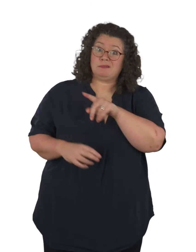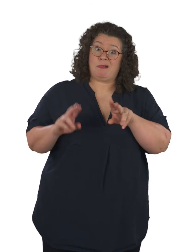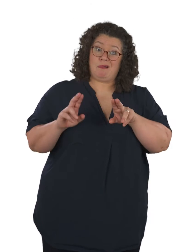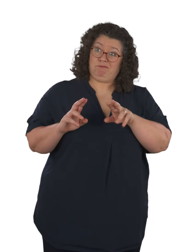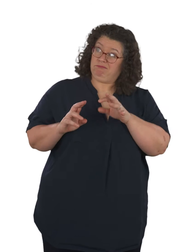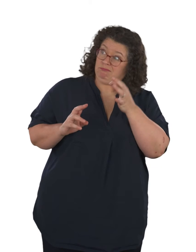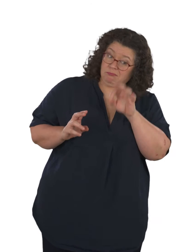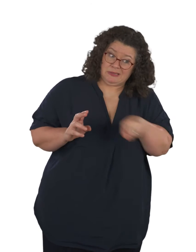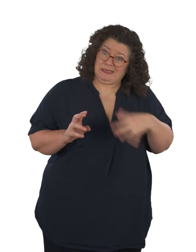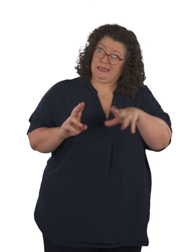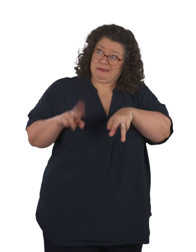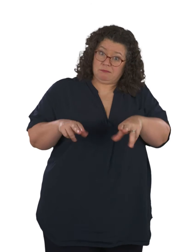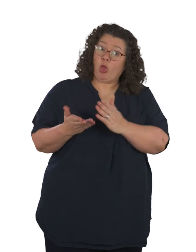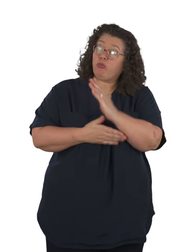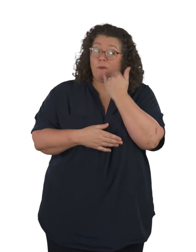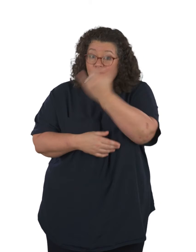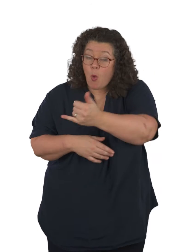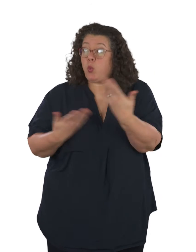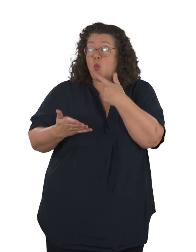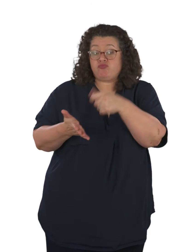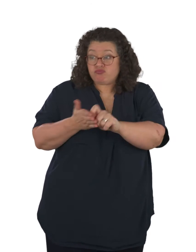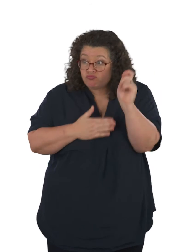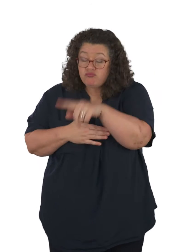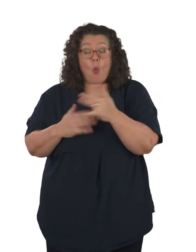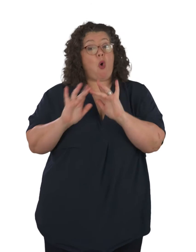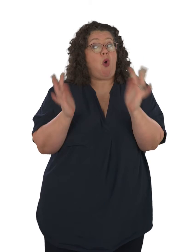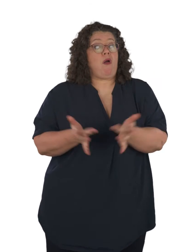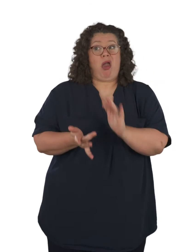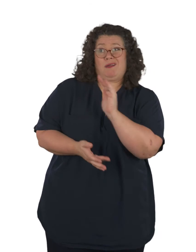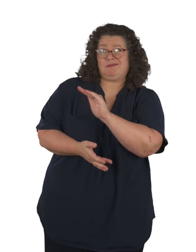You can ask the council for an assessment by phone, in writing, or online.